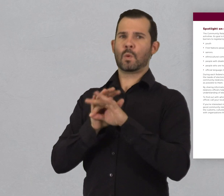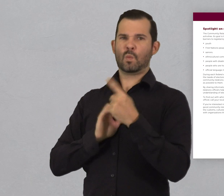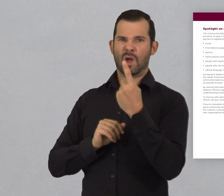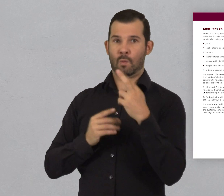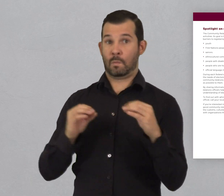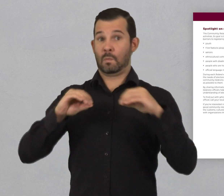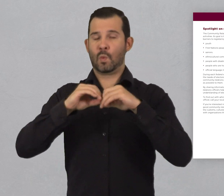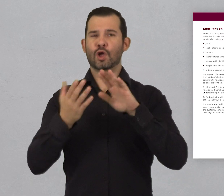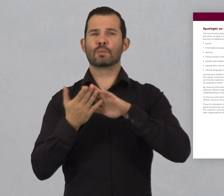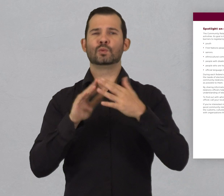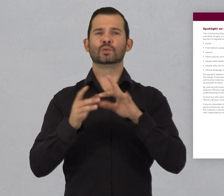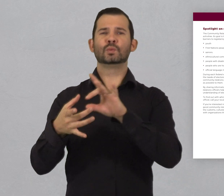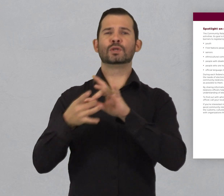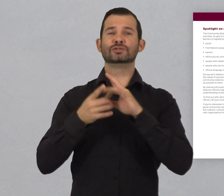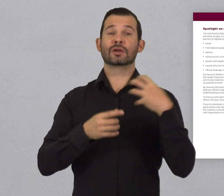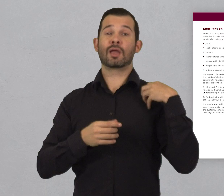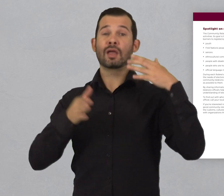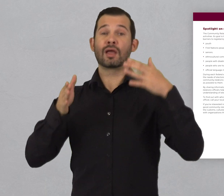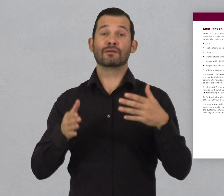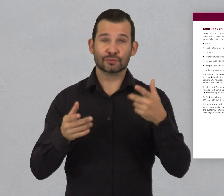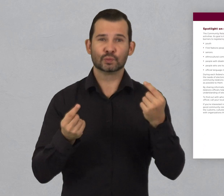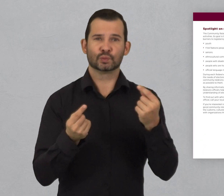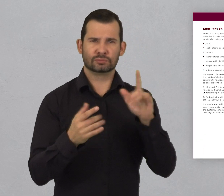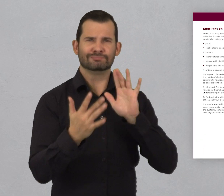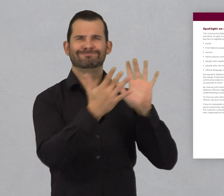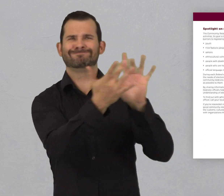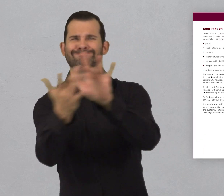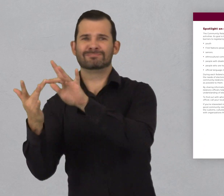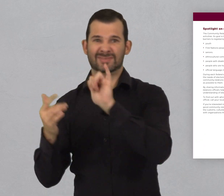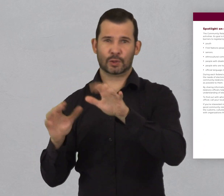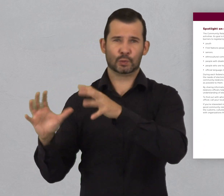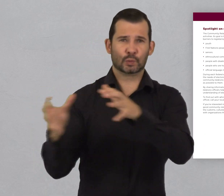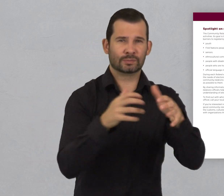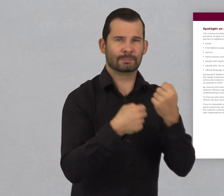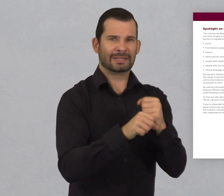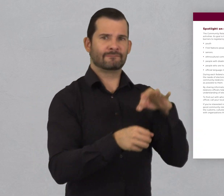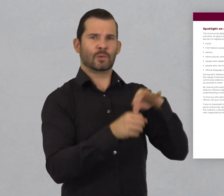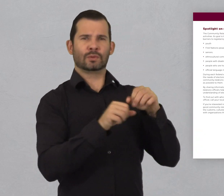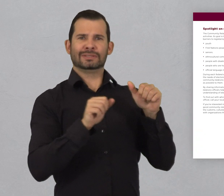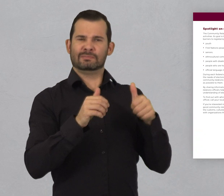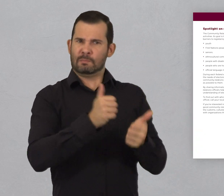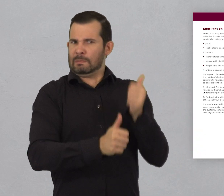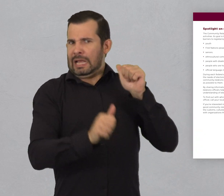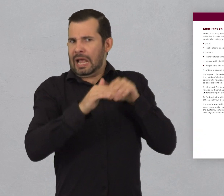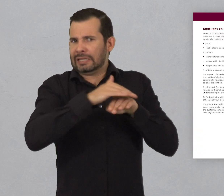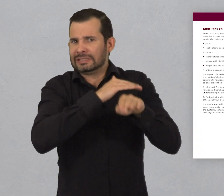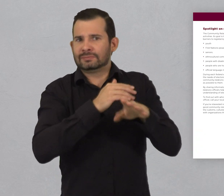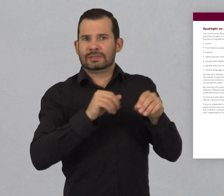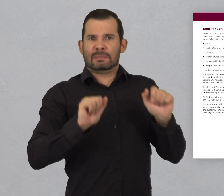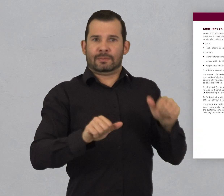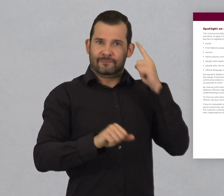relations officers to reach out to these groups and make voting as accessible as possible to them.